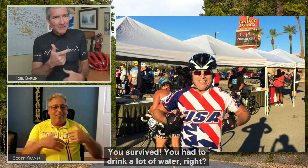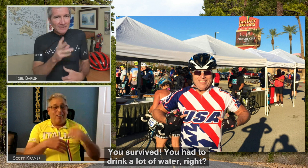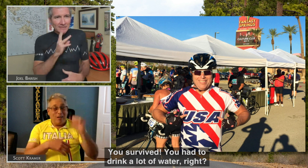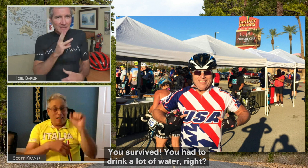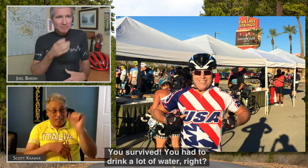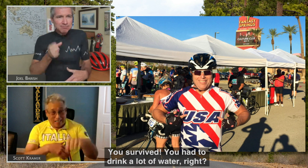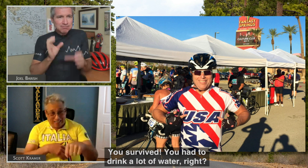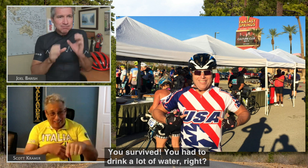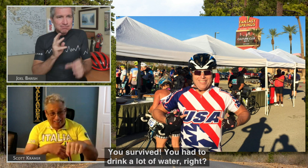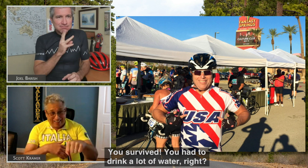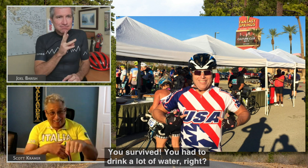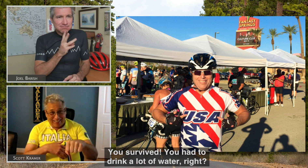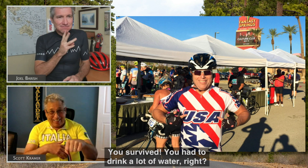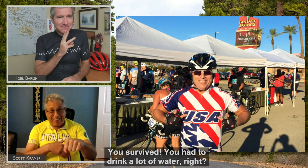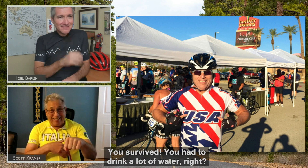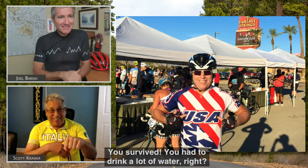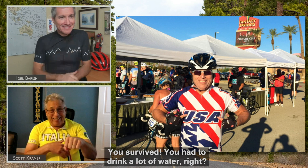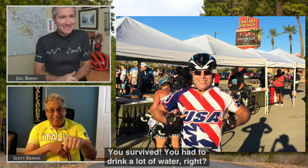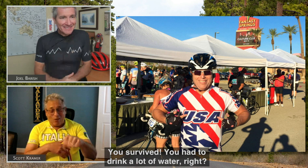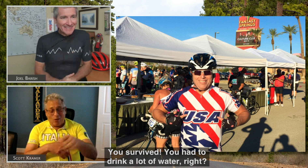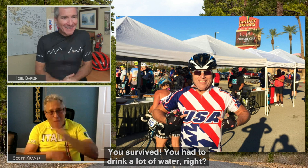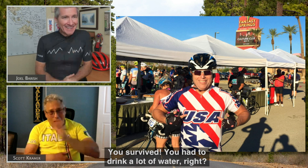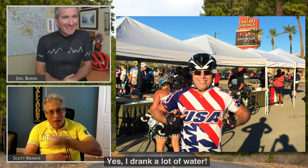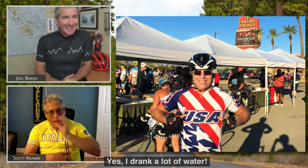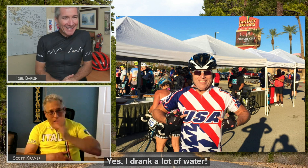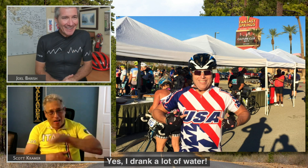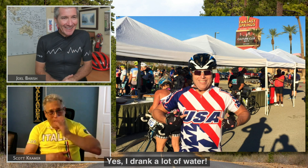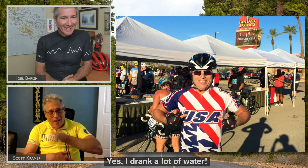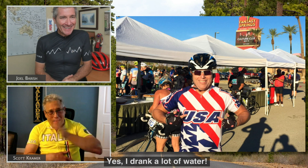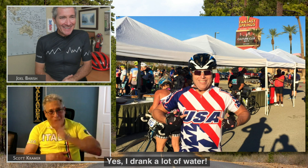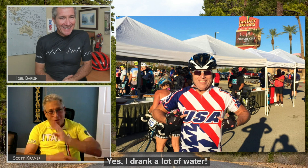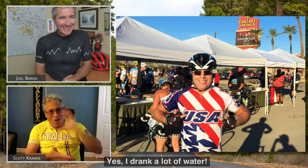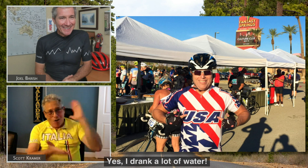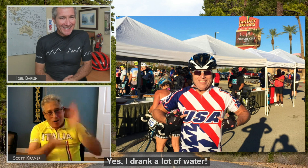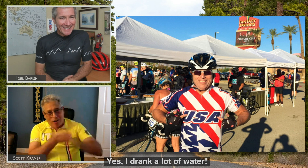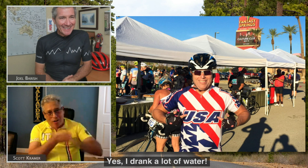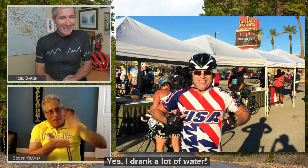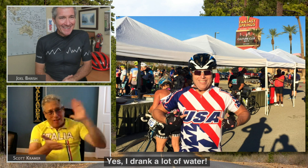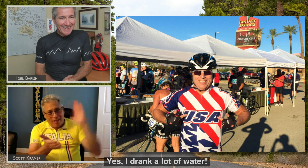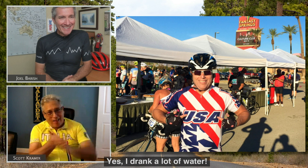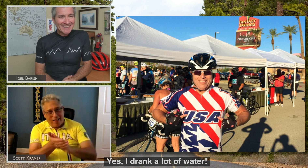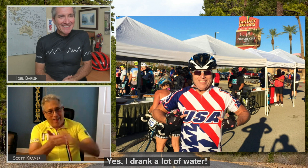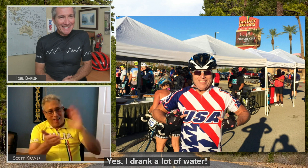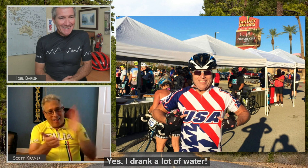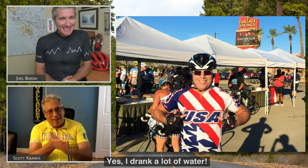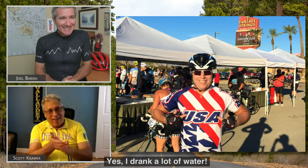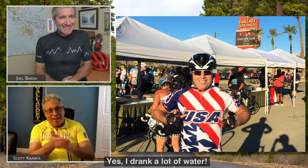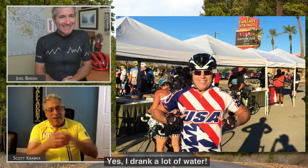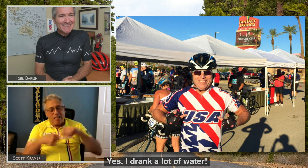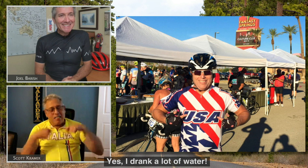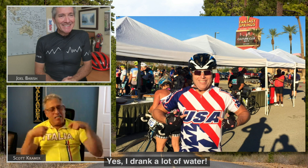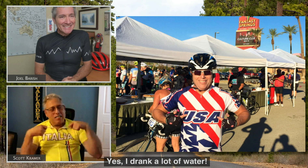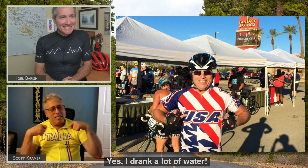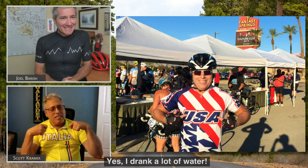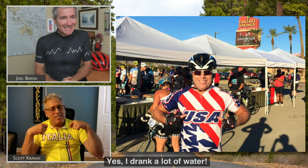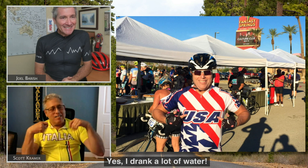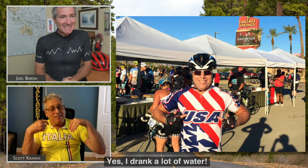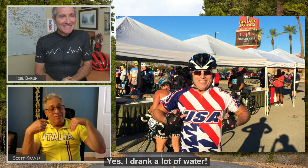You survived! You had to drink a lot of water, right? Yes, I drank a lot of water!